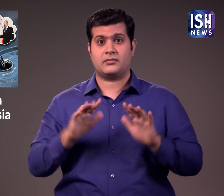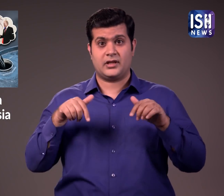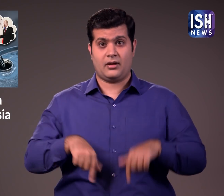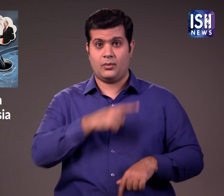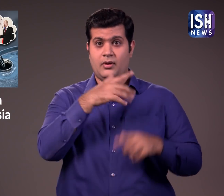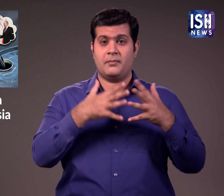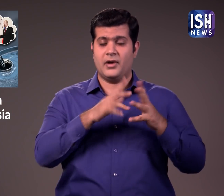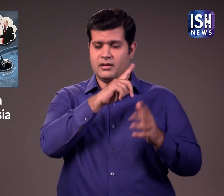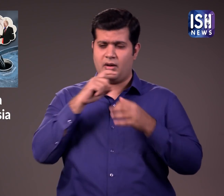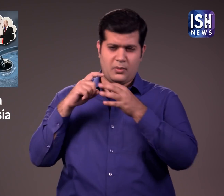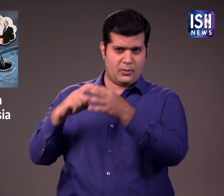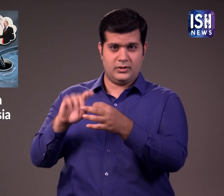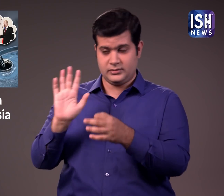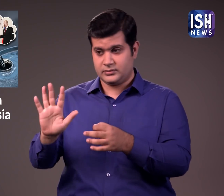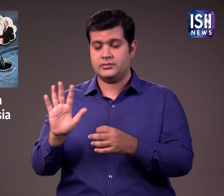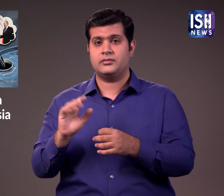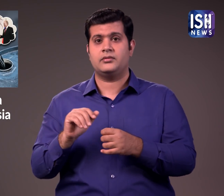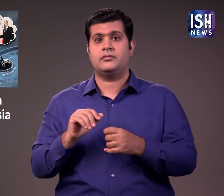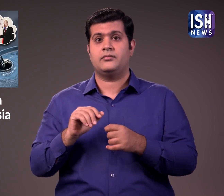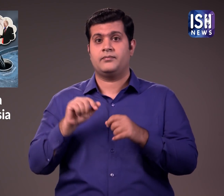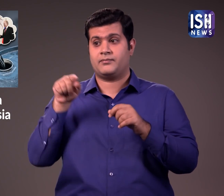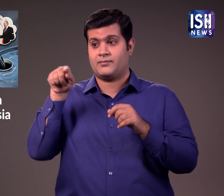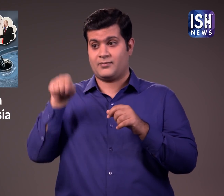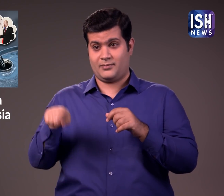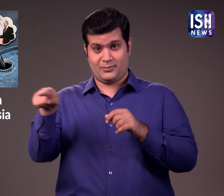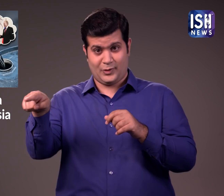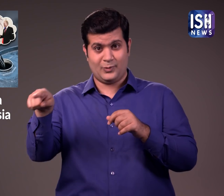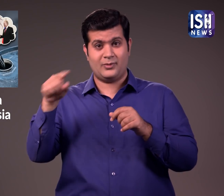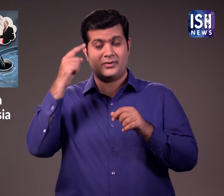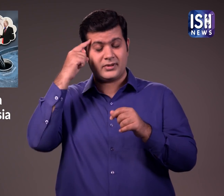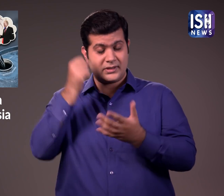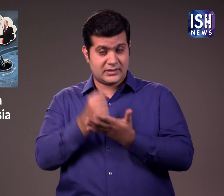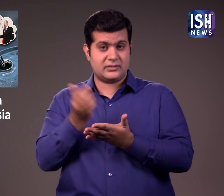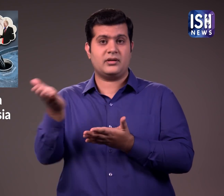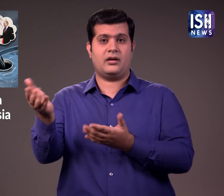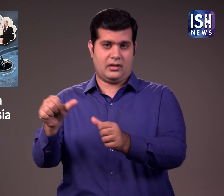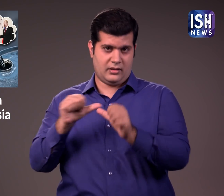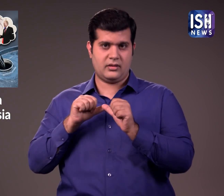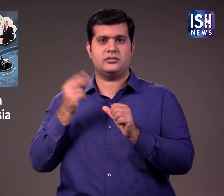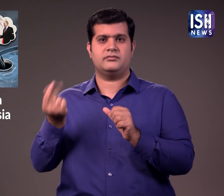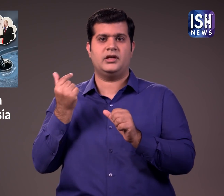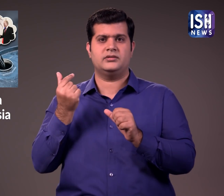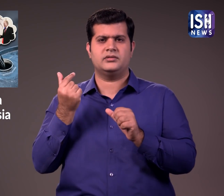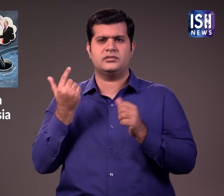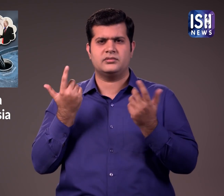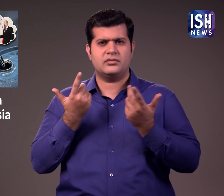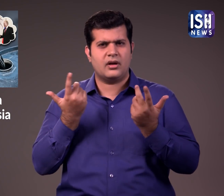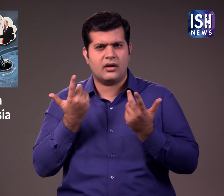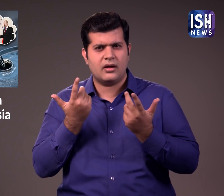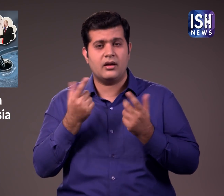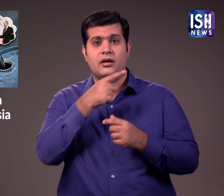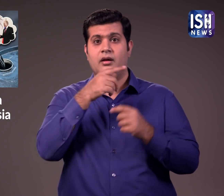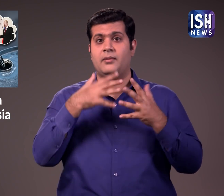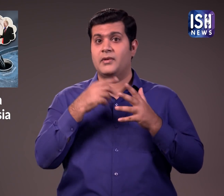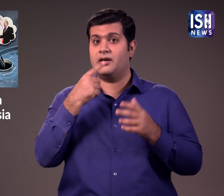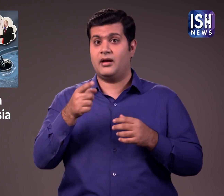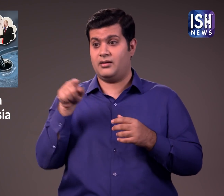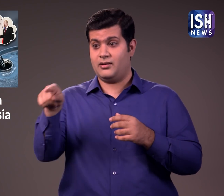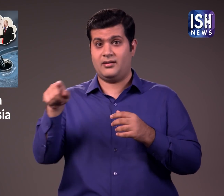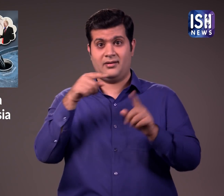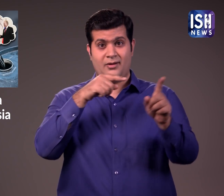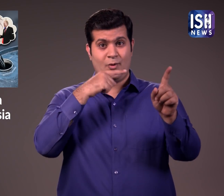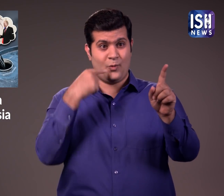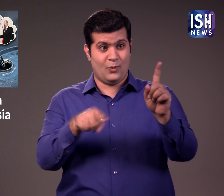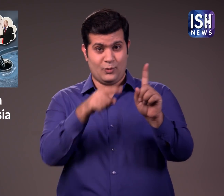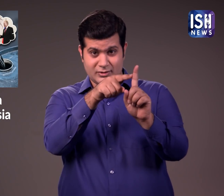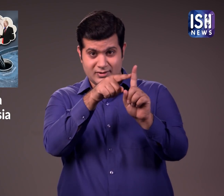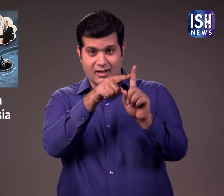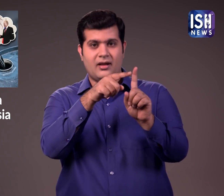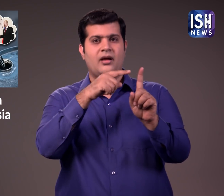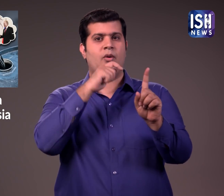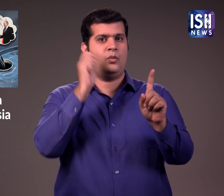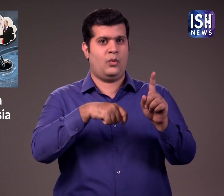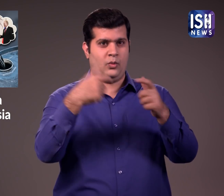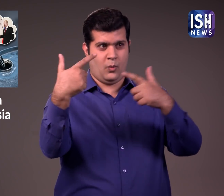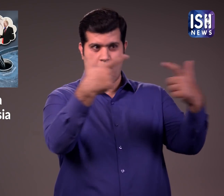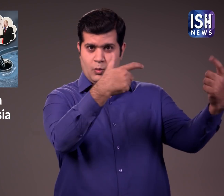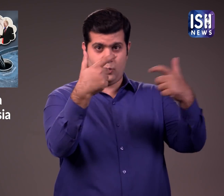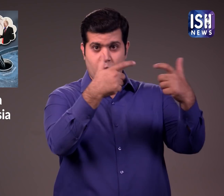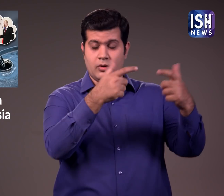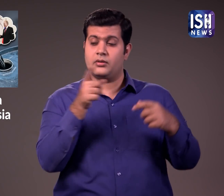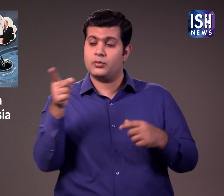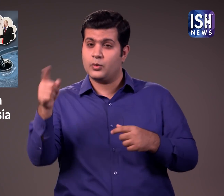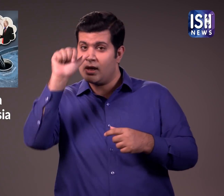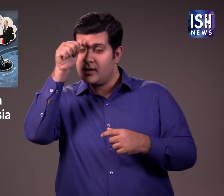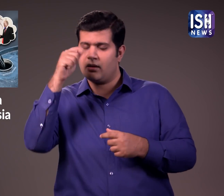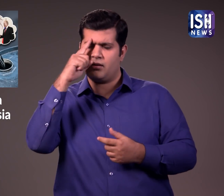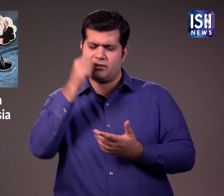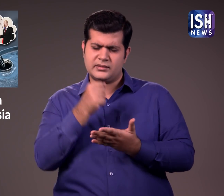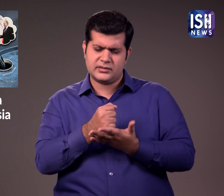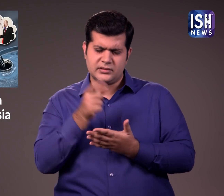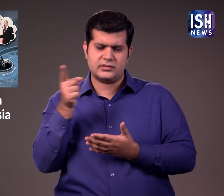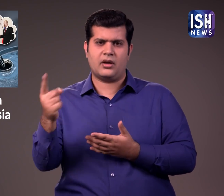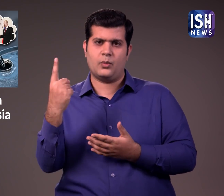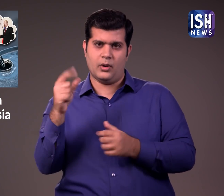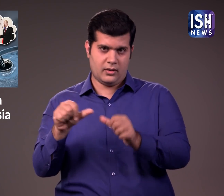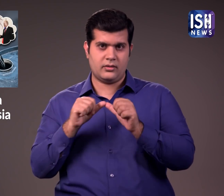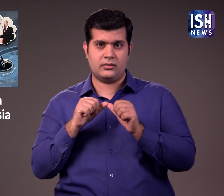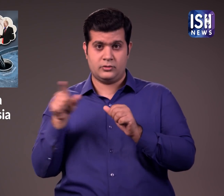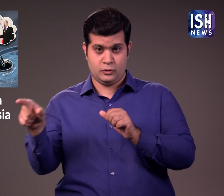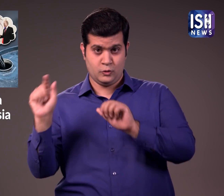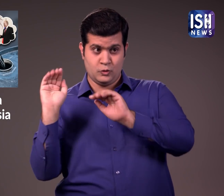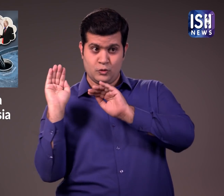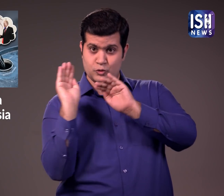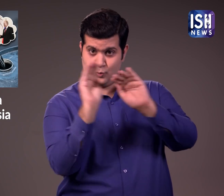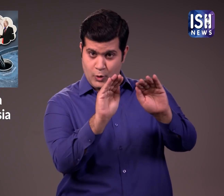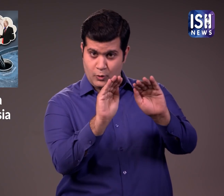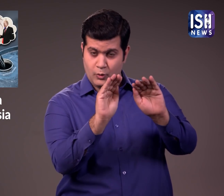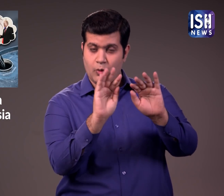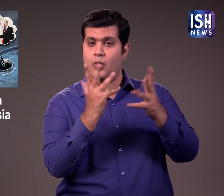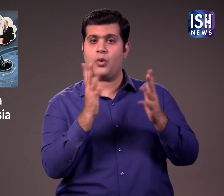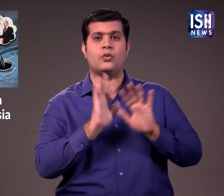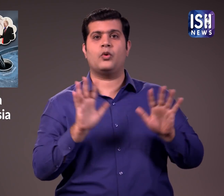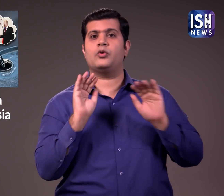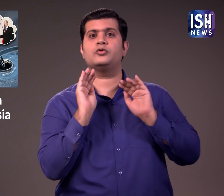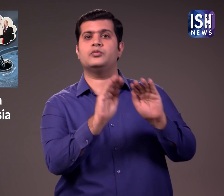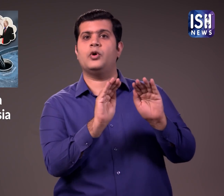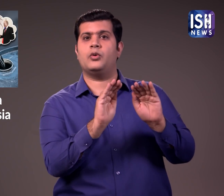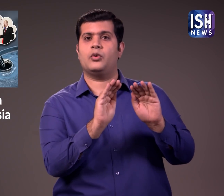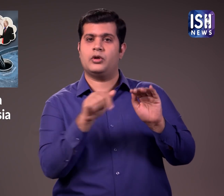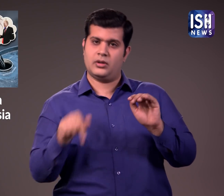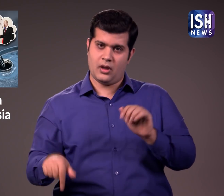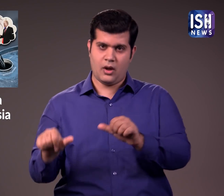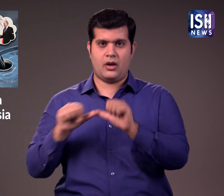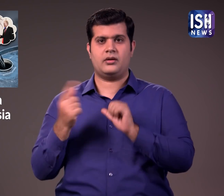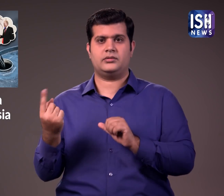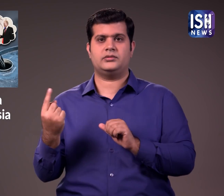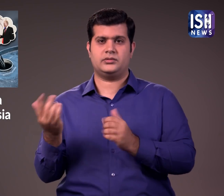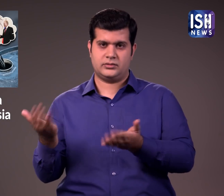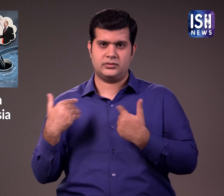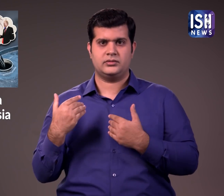But I think it is time that India decides on whose side they are on. Does India support the Russia's invasion of Ukraine or does it not?